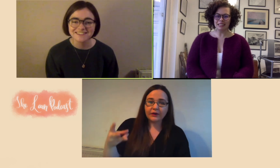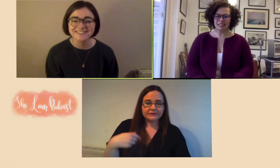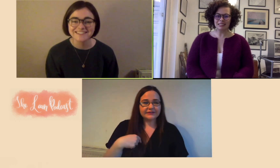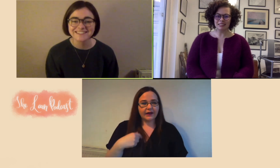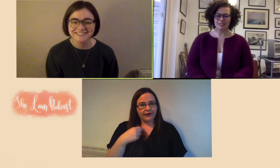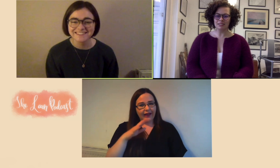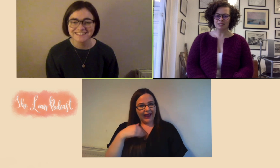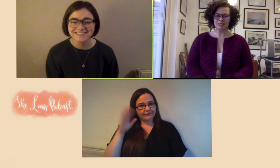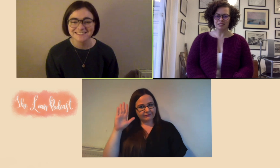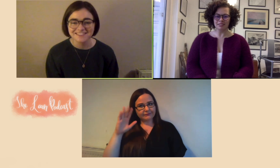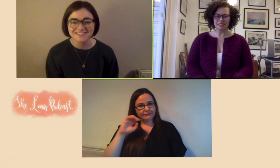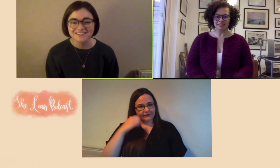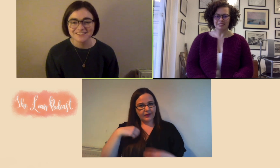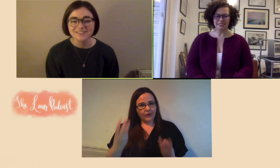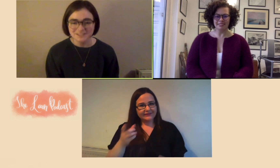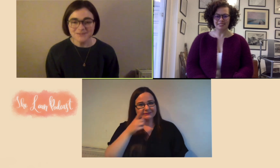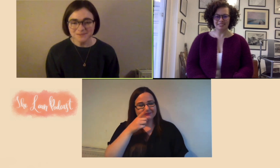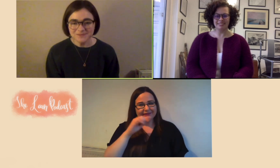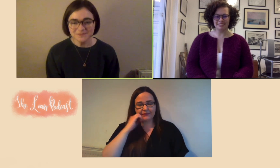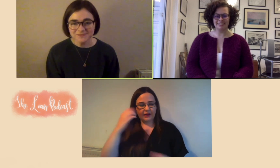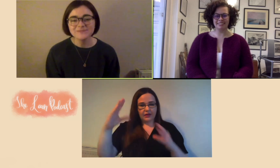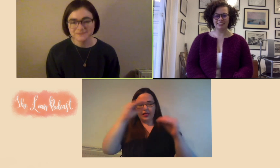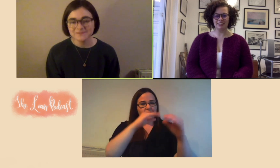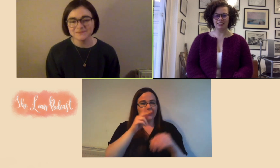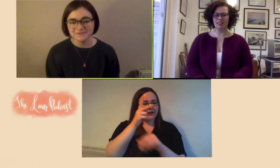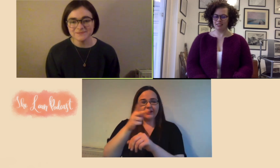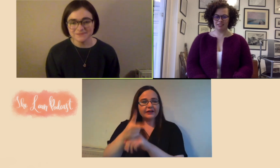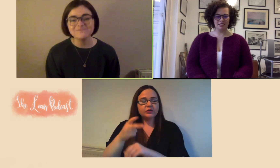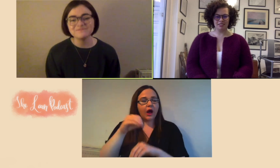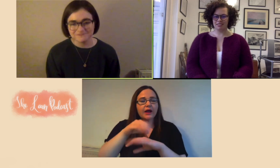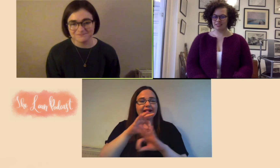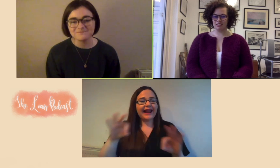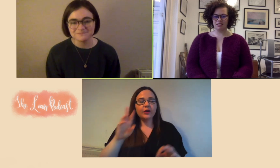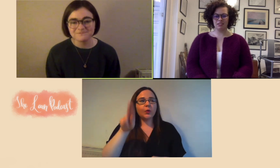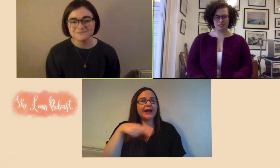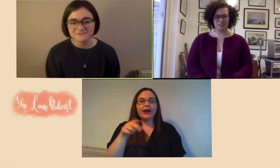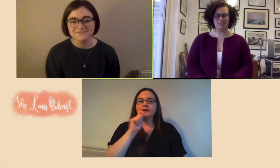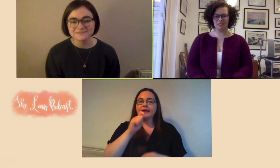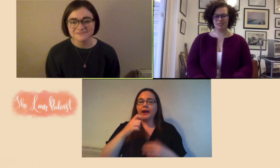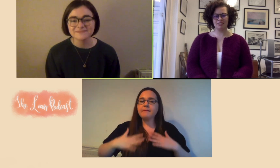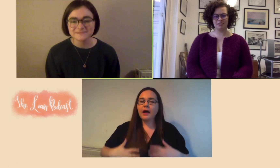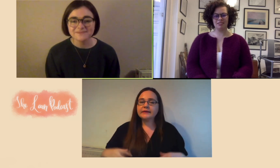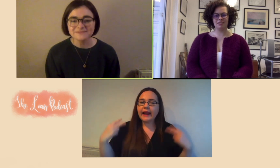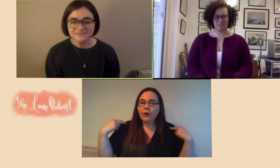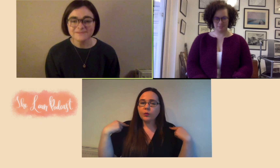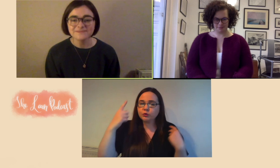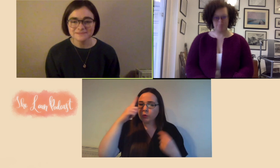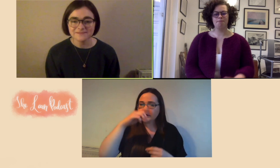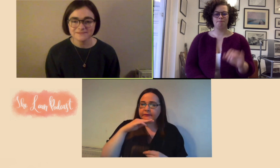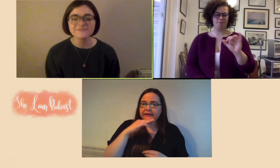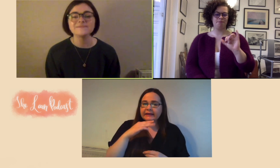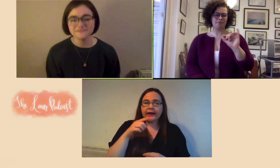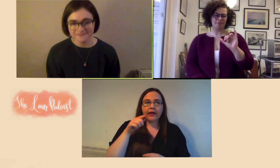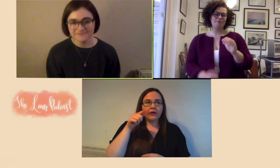So I started, I sat there and raised my hand and they were like, Caroline, what do you do? And what you wanna raise your hand for? That's like, I want to speak, everyone's talking